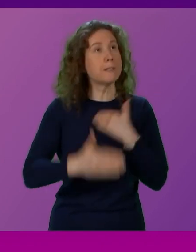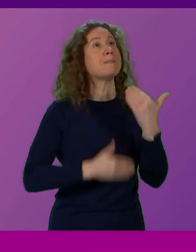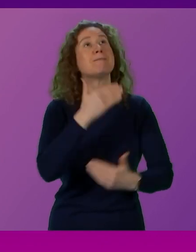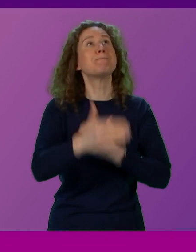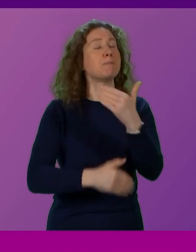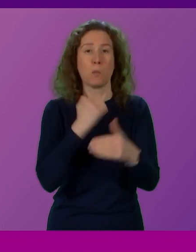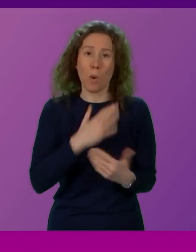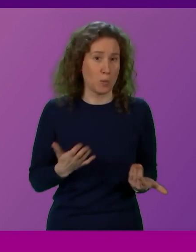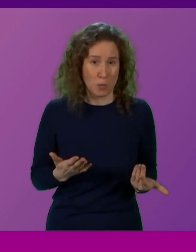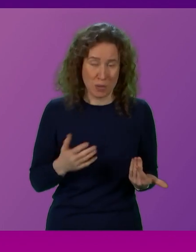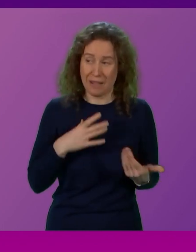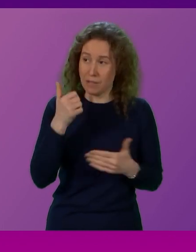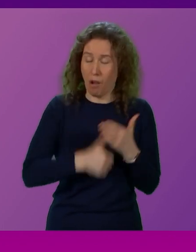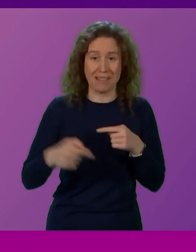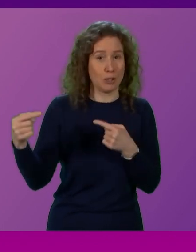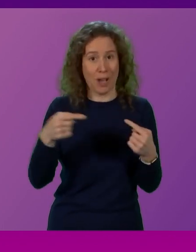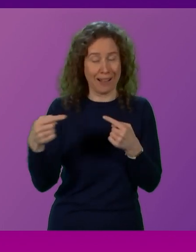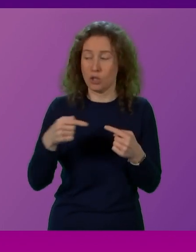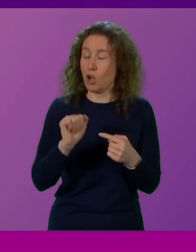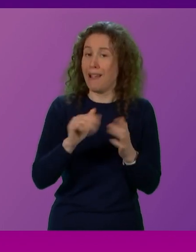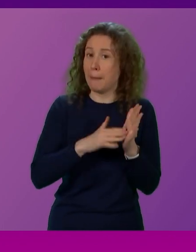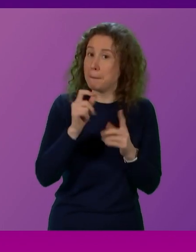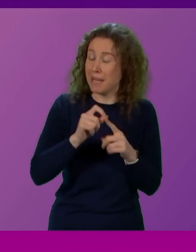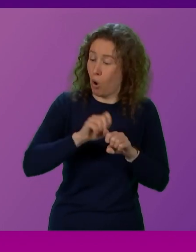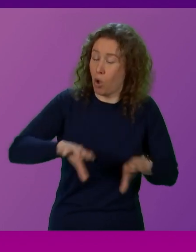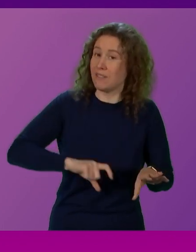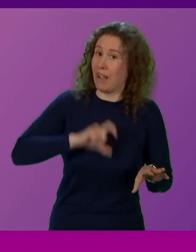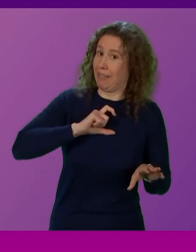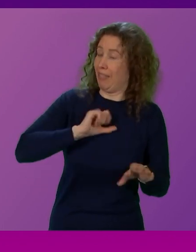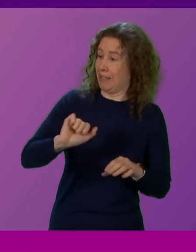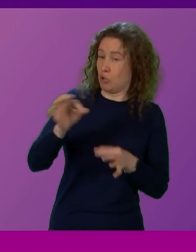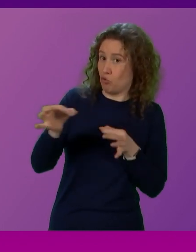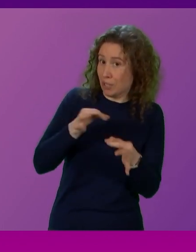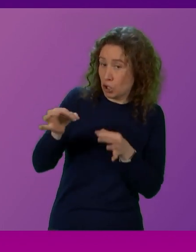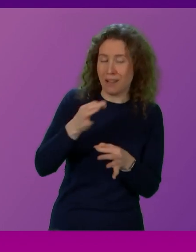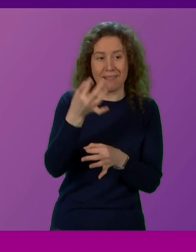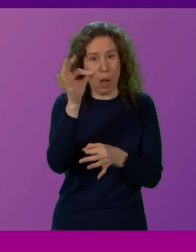Her MPs have lost faith in her strategy, her councillors have lost faith in her decisions